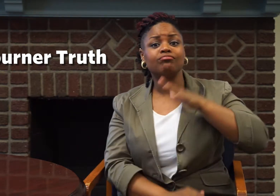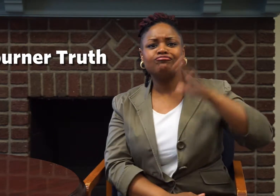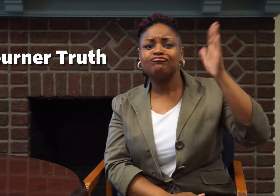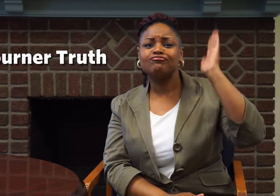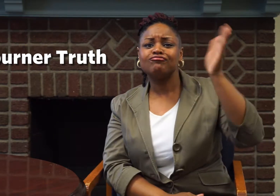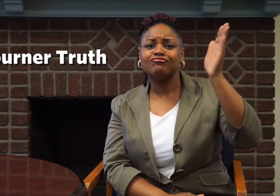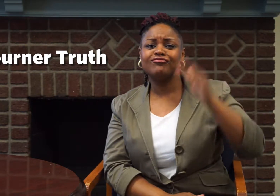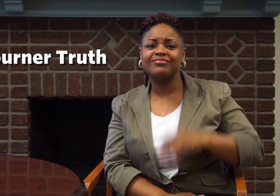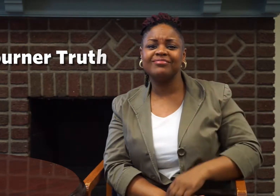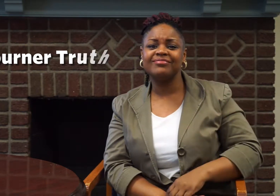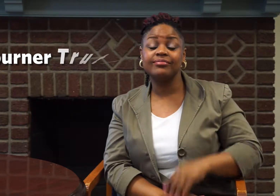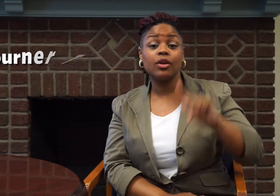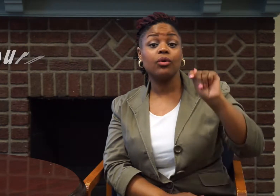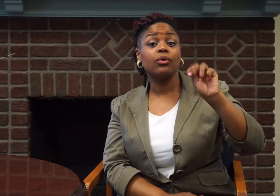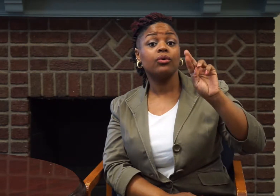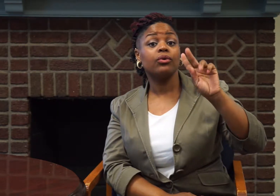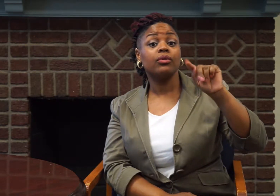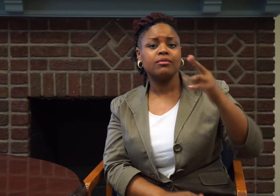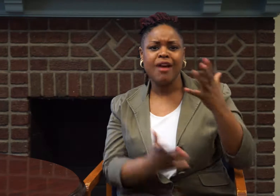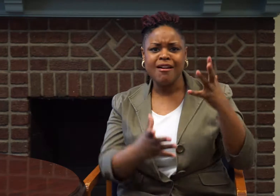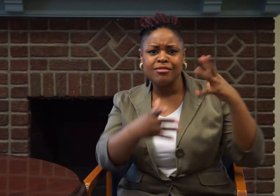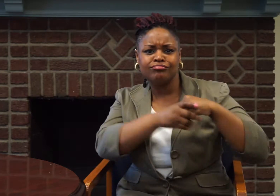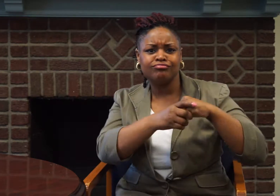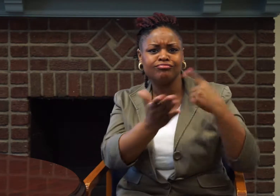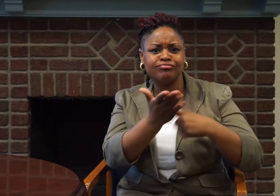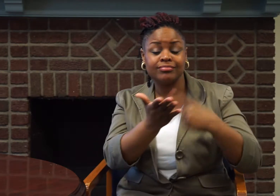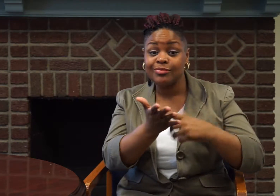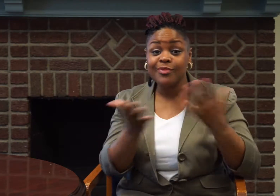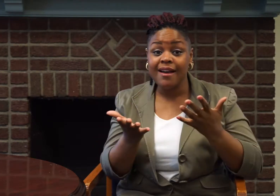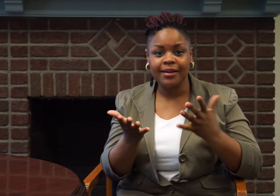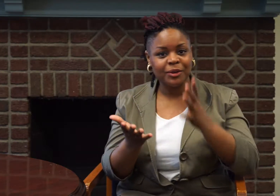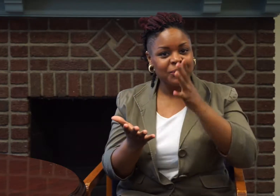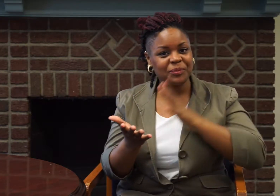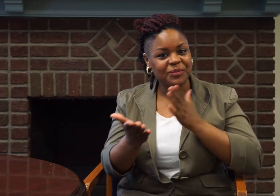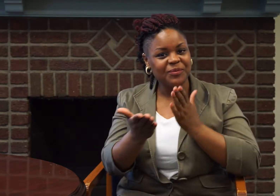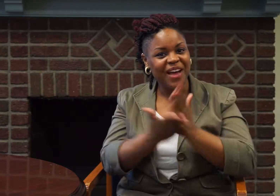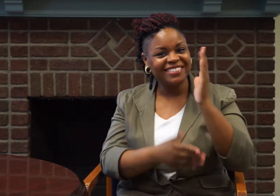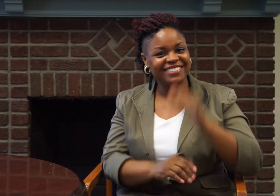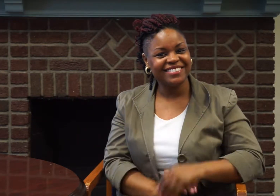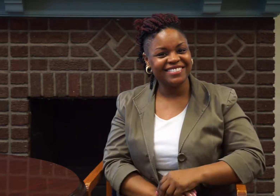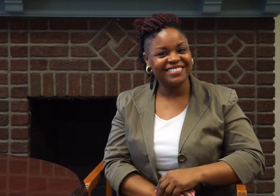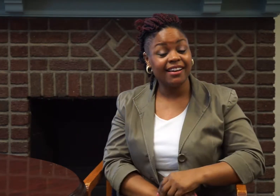She was a woman who decided to participate in a woman's rally. Truth wanted to be part of a discussion about women's rights.